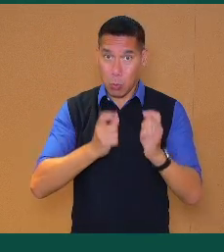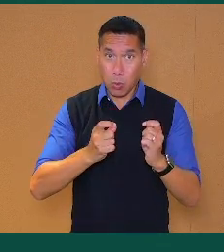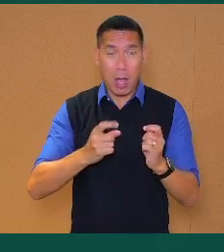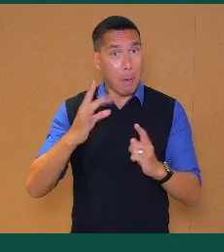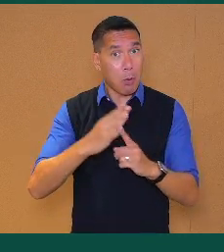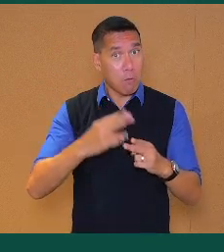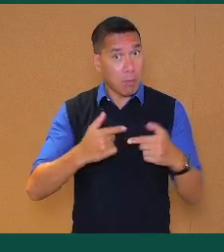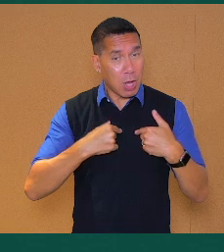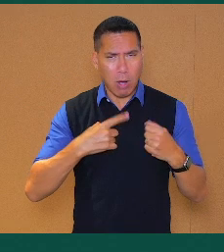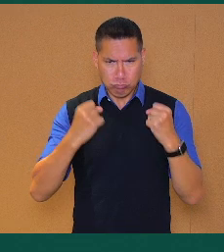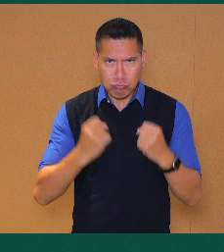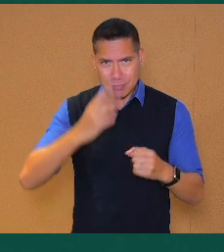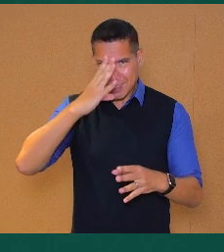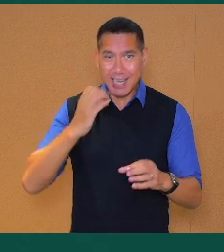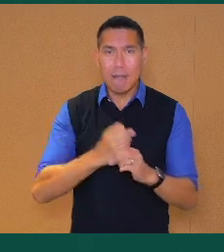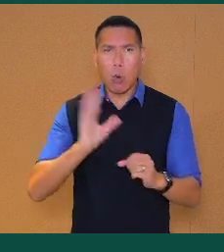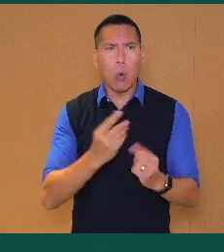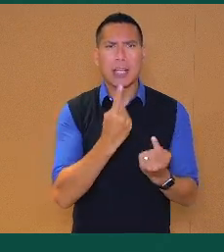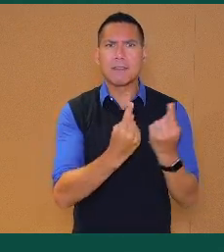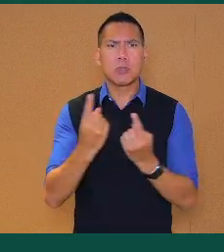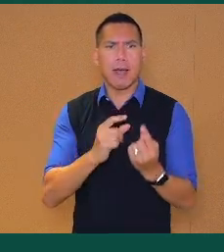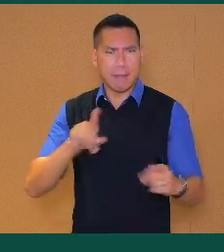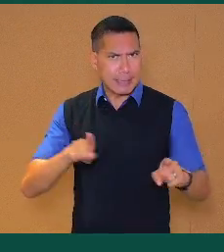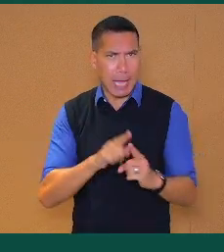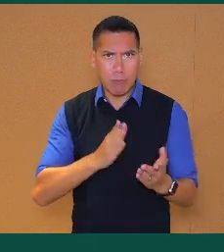individuals should have the same rights and access to